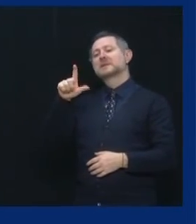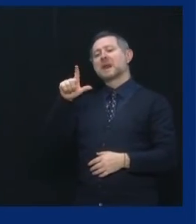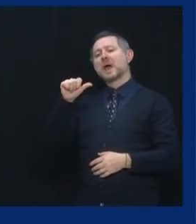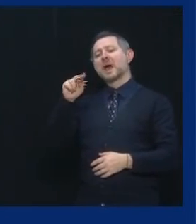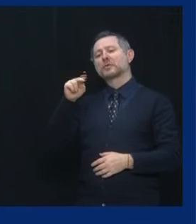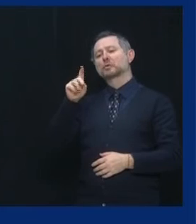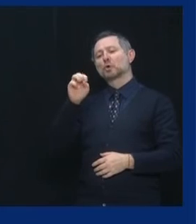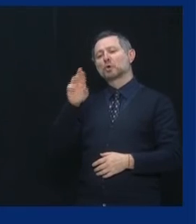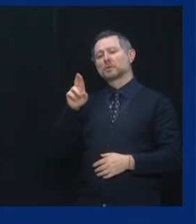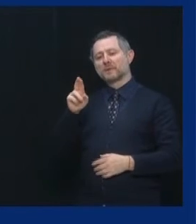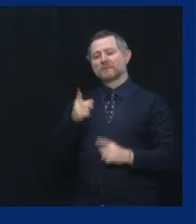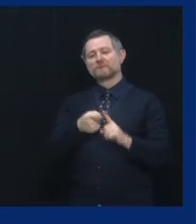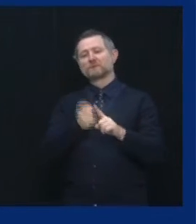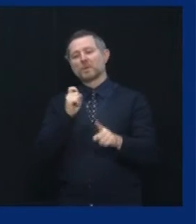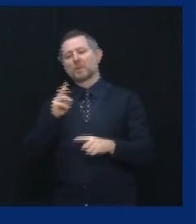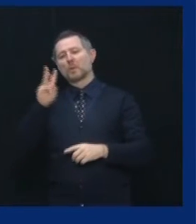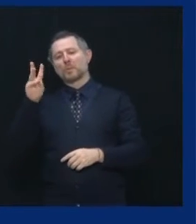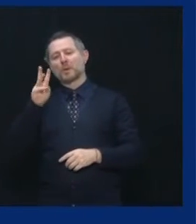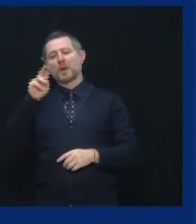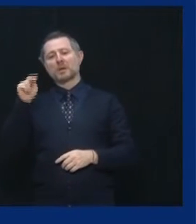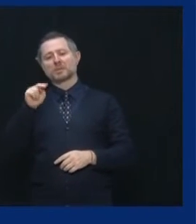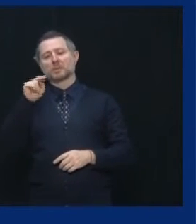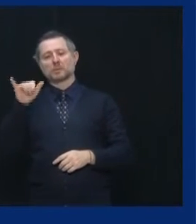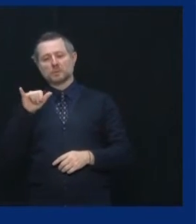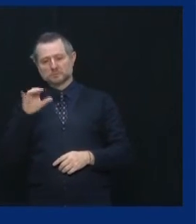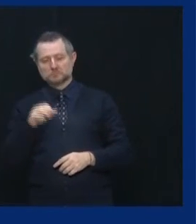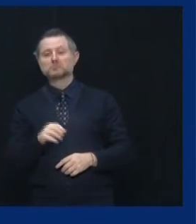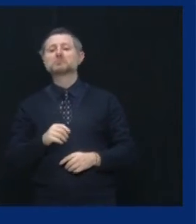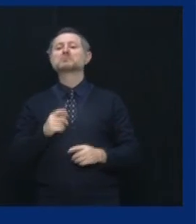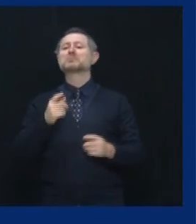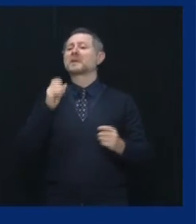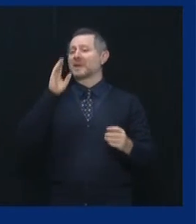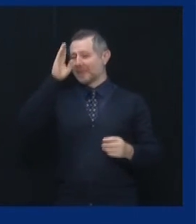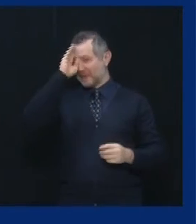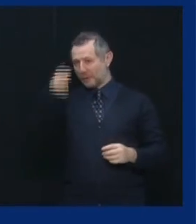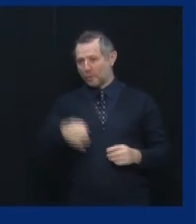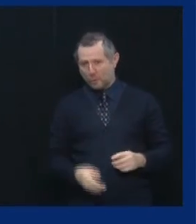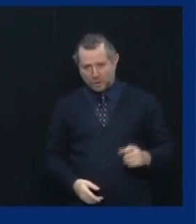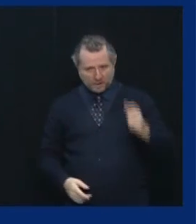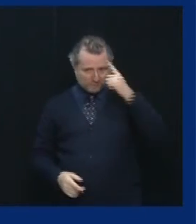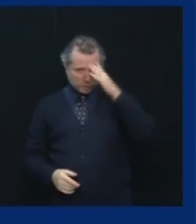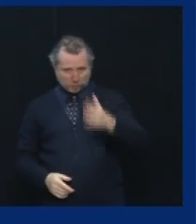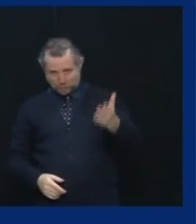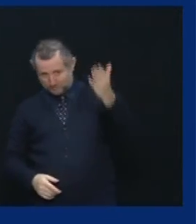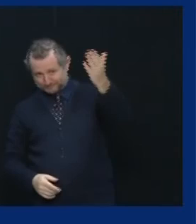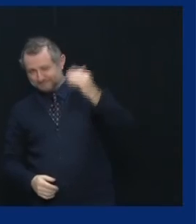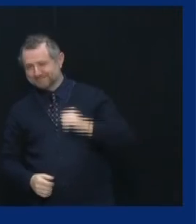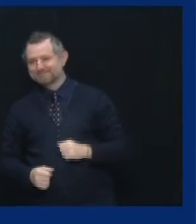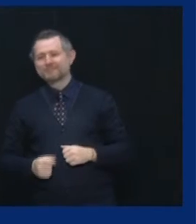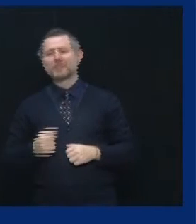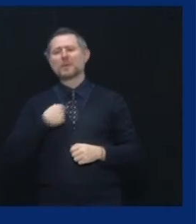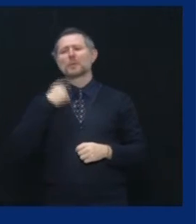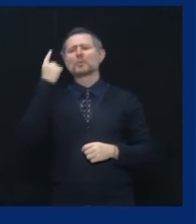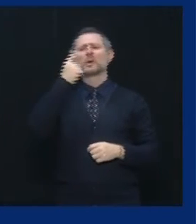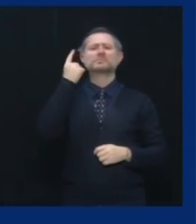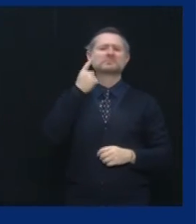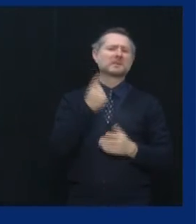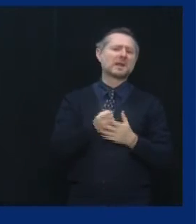JACQUELINE SLATER FROM WNYT.